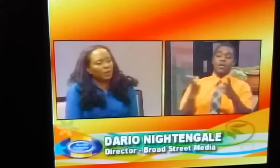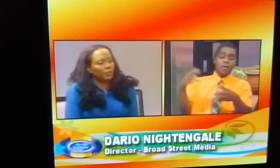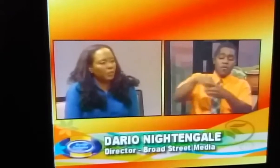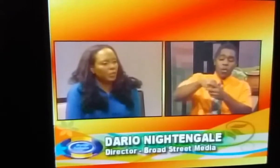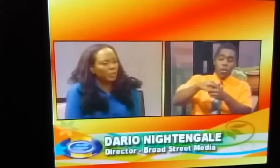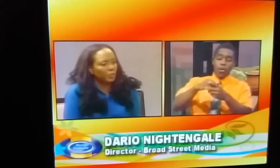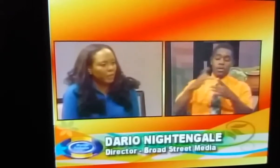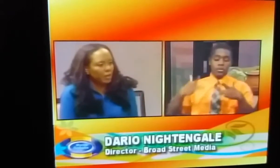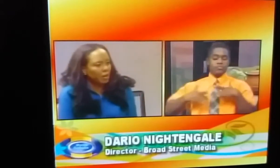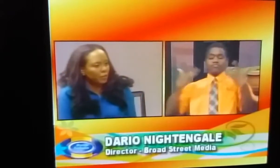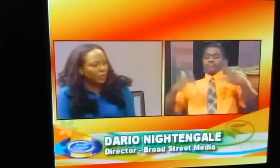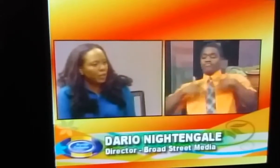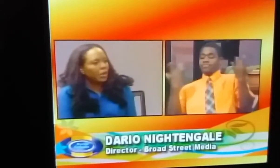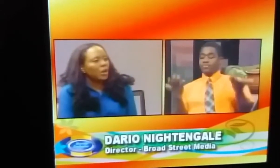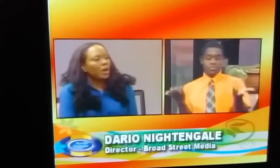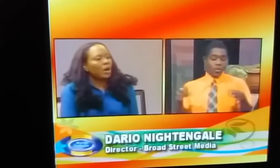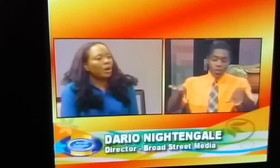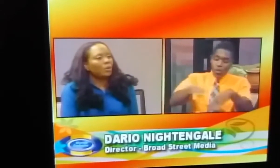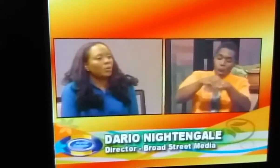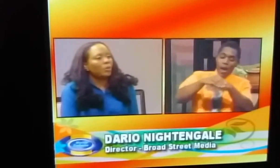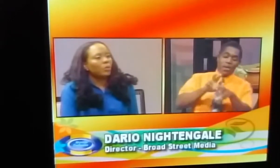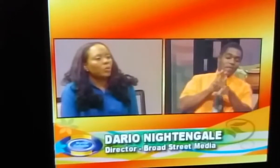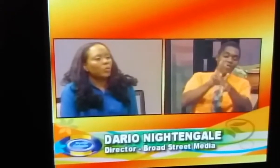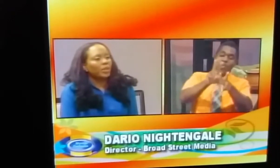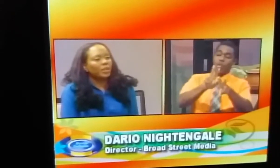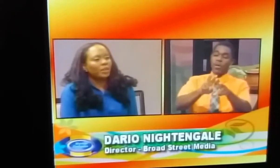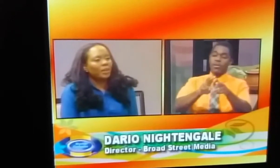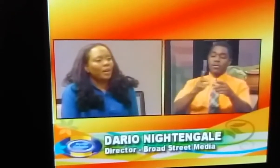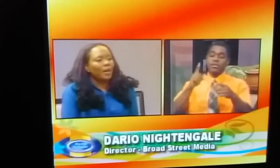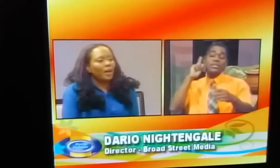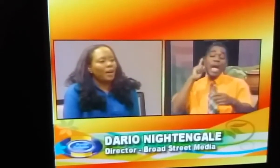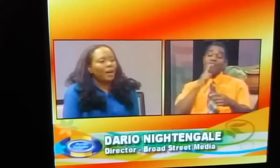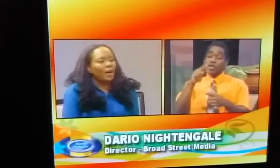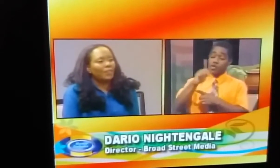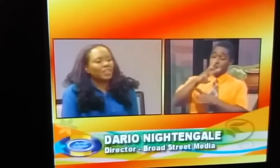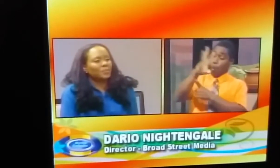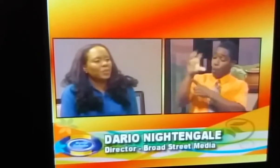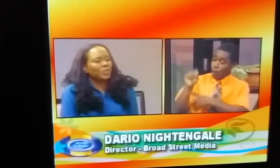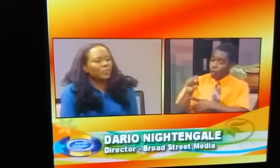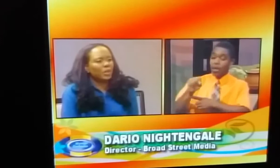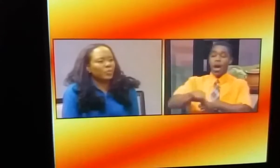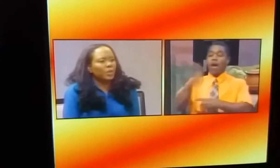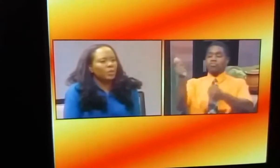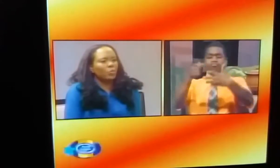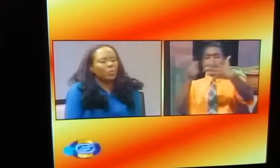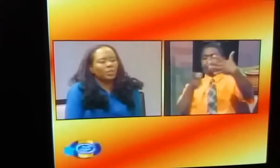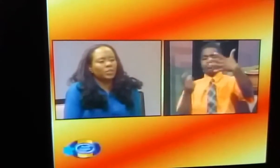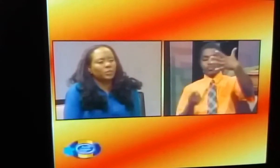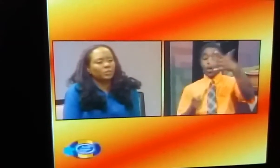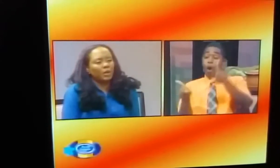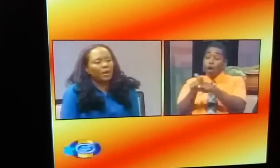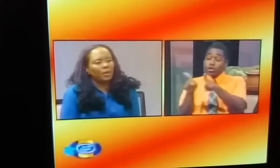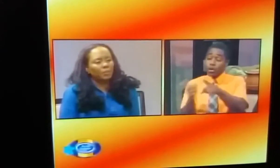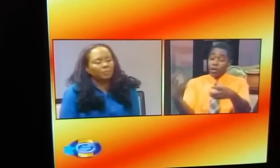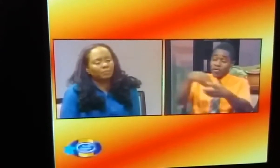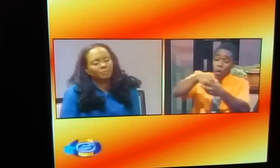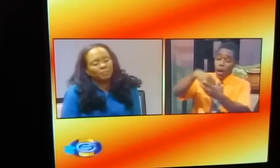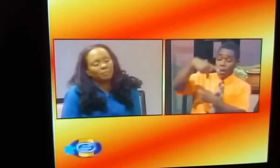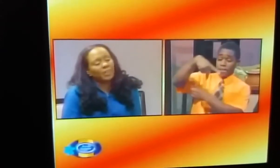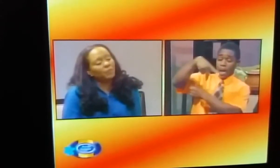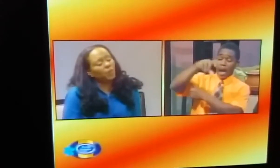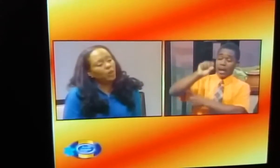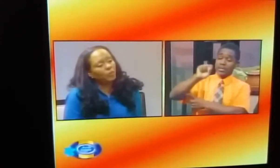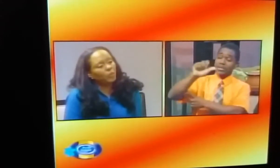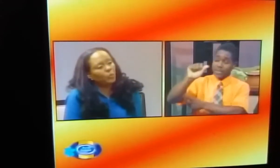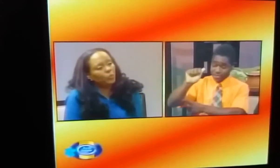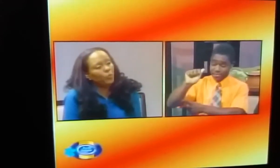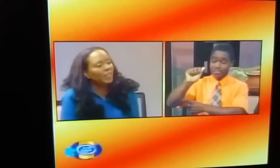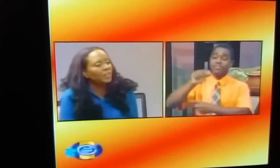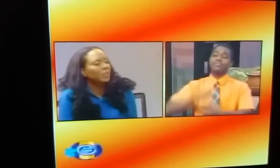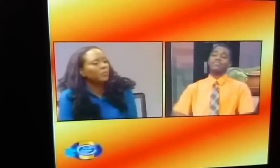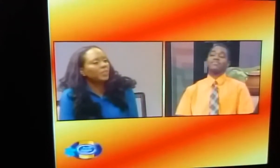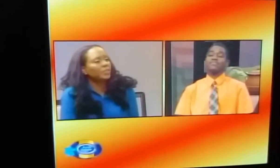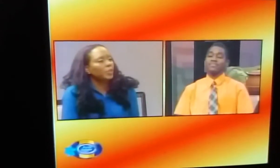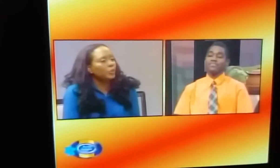we learned about videography we have experience where we want to be involved that it be with use